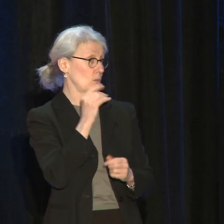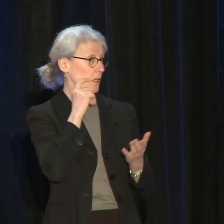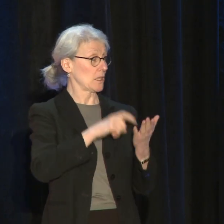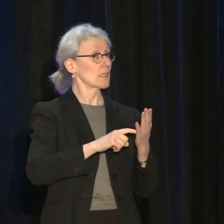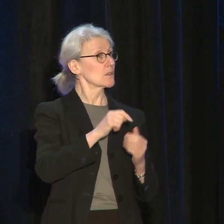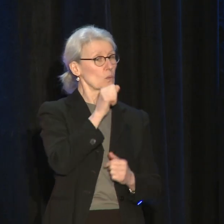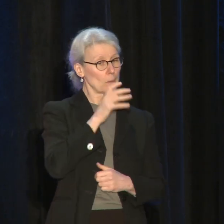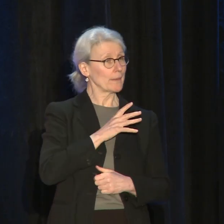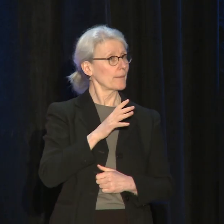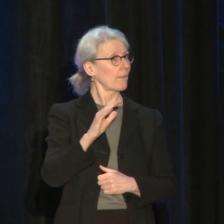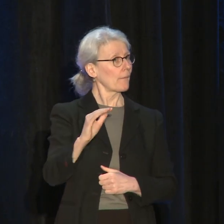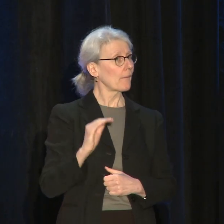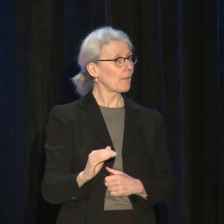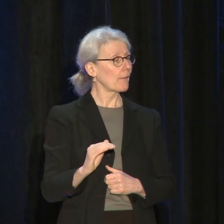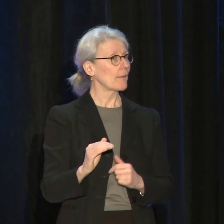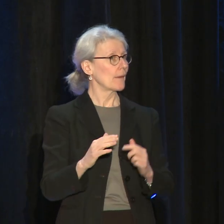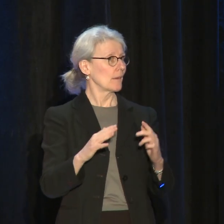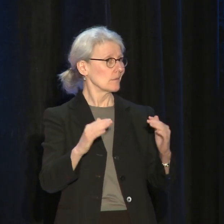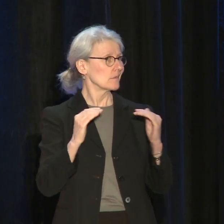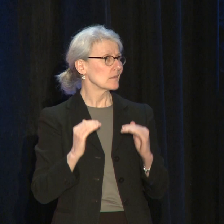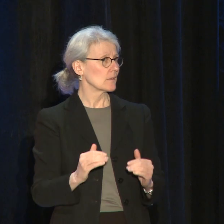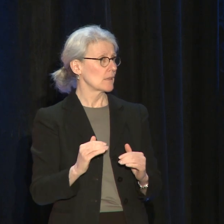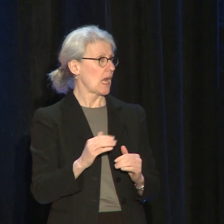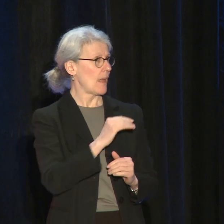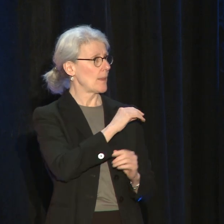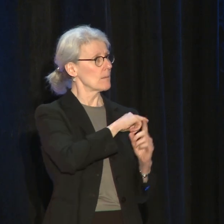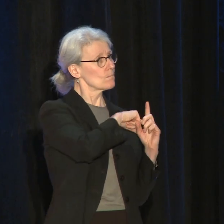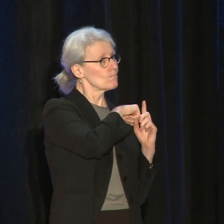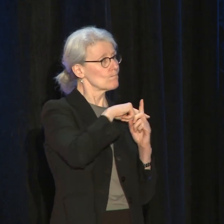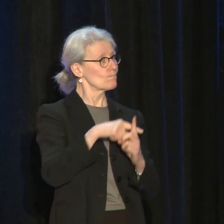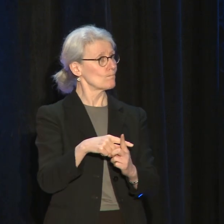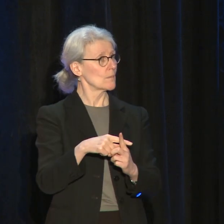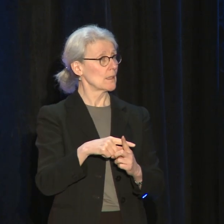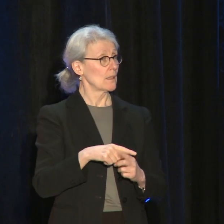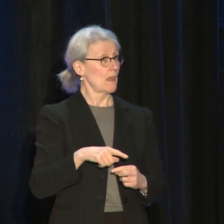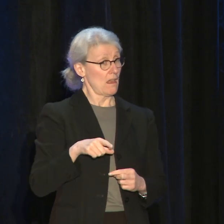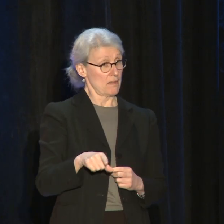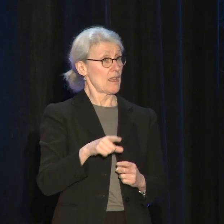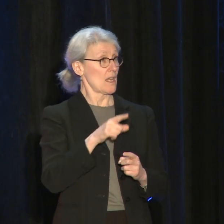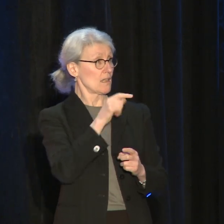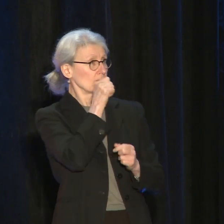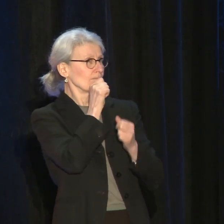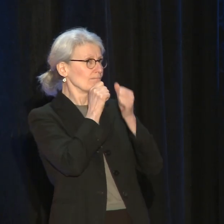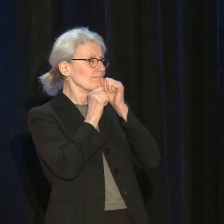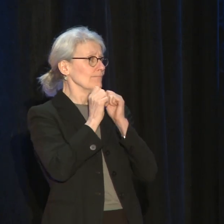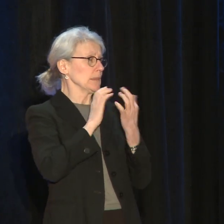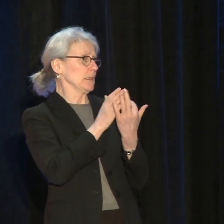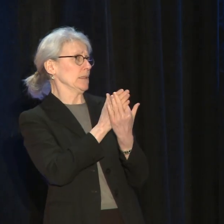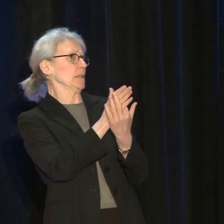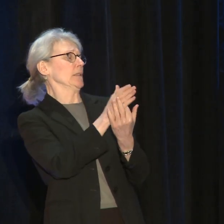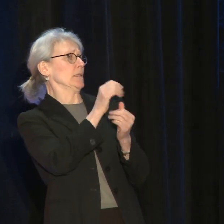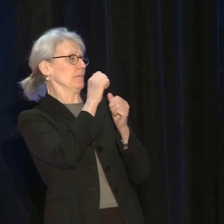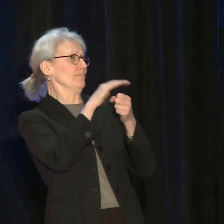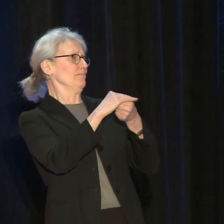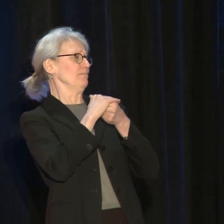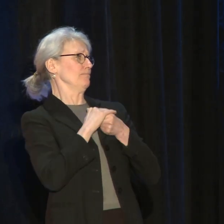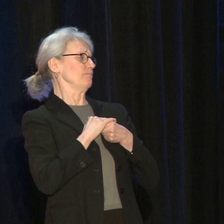the most marginalized people suffering from gender inequality and blaming them.